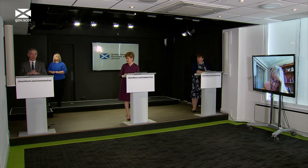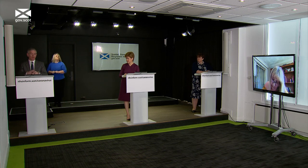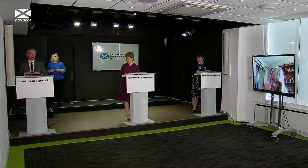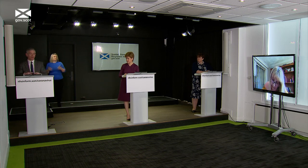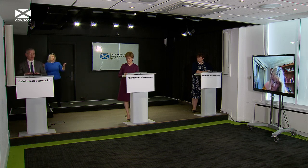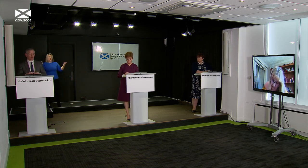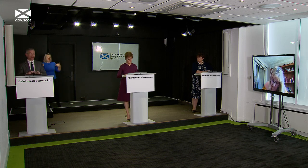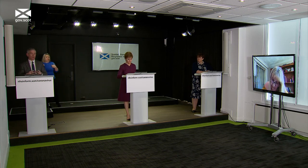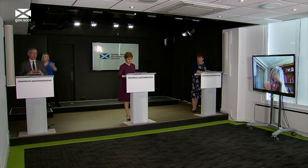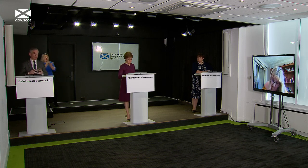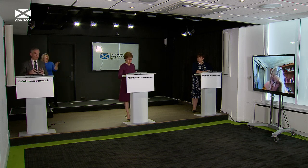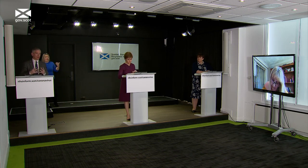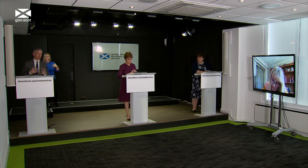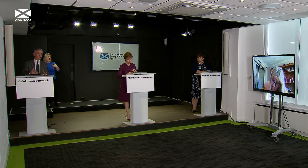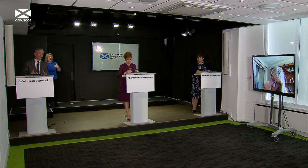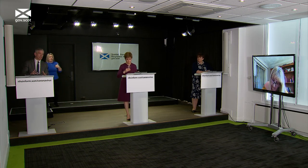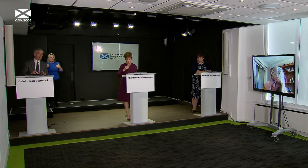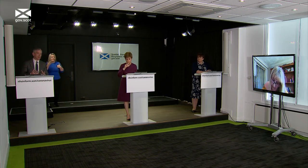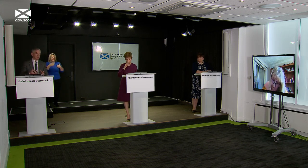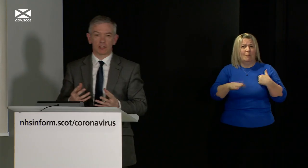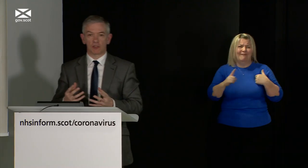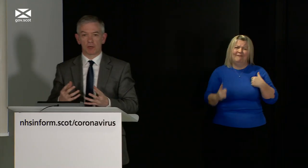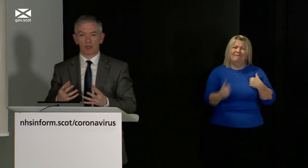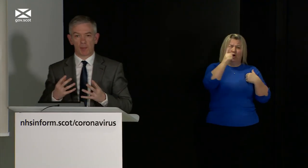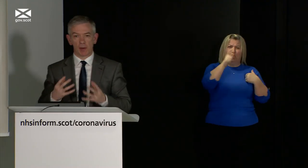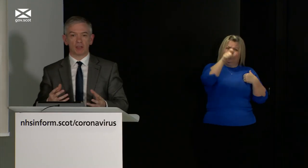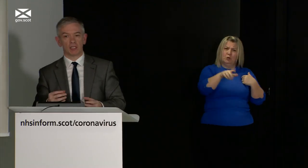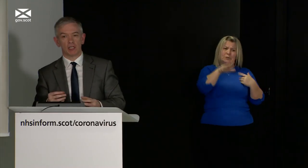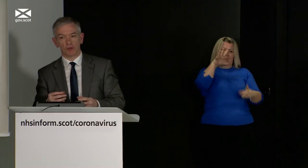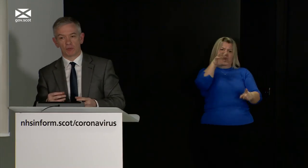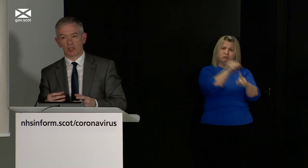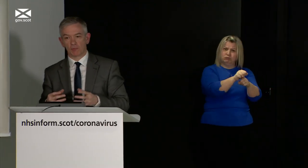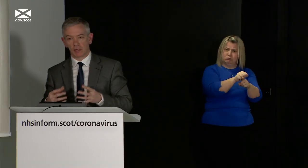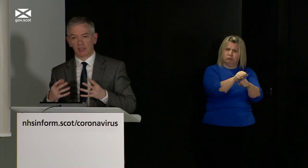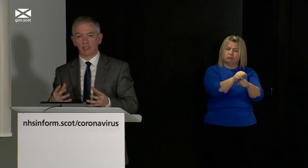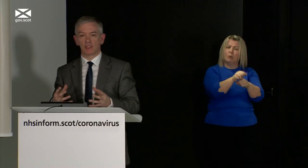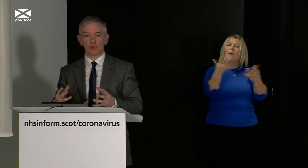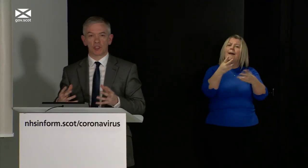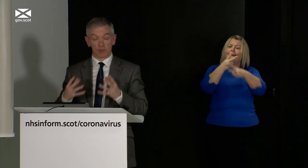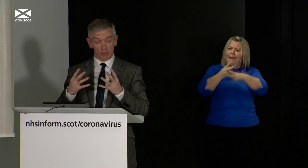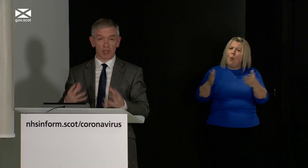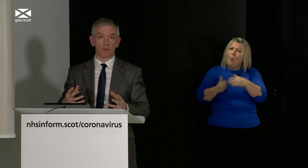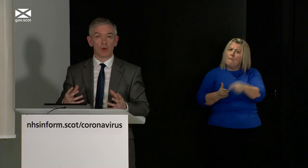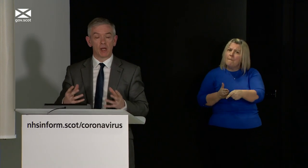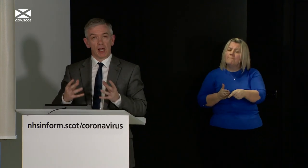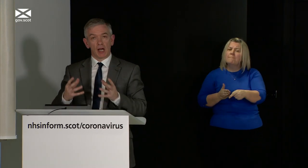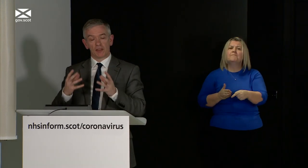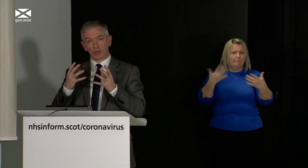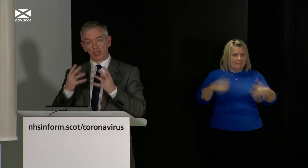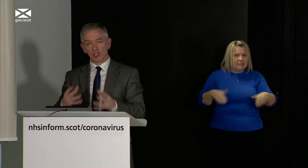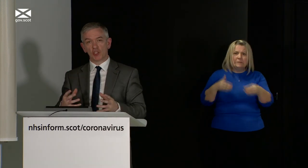right from even before the first cases started to become apparent in care homes there has been guidance which has been available and the relationship